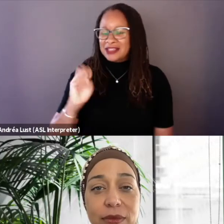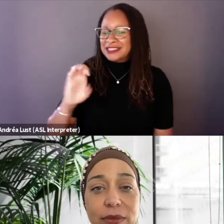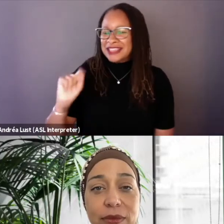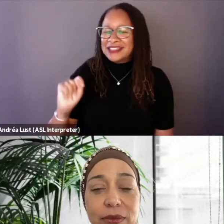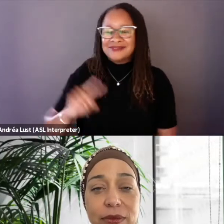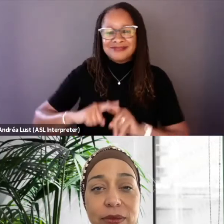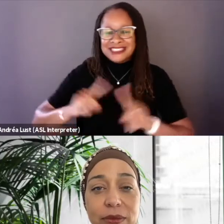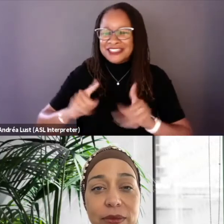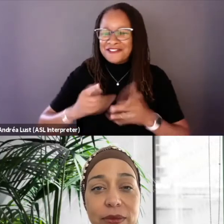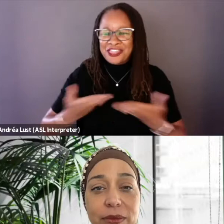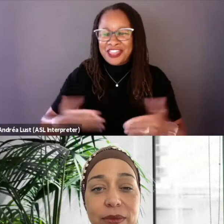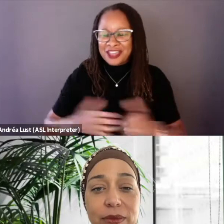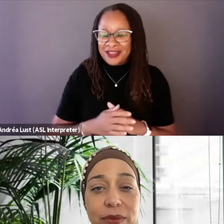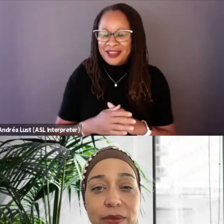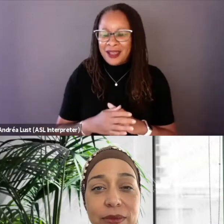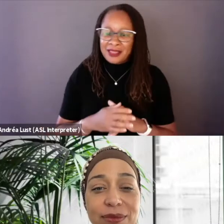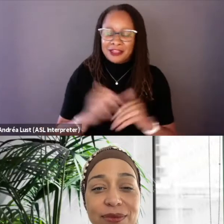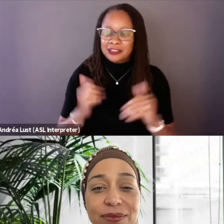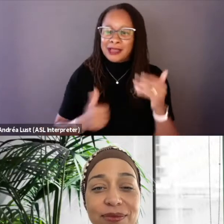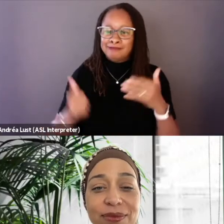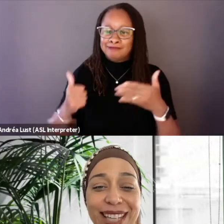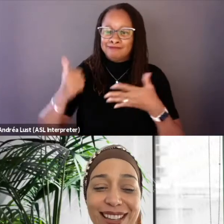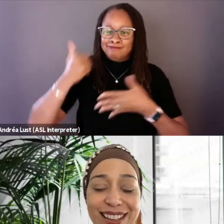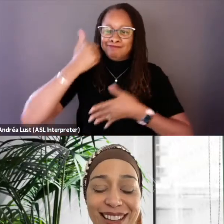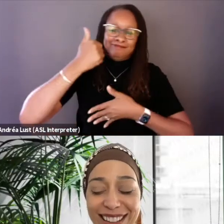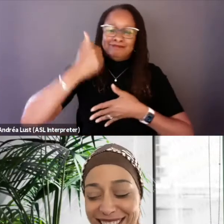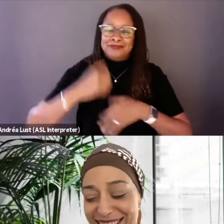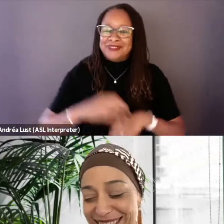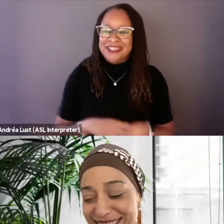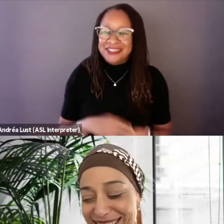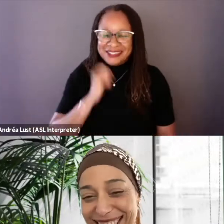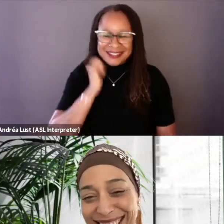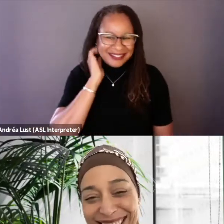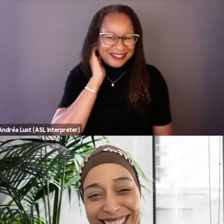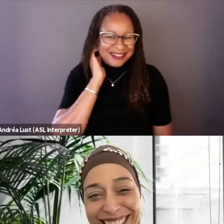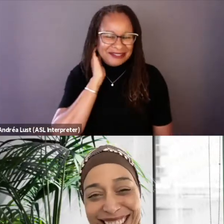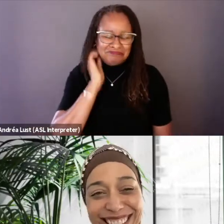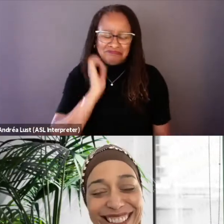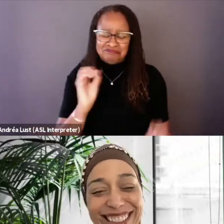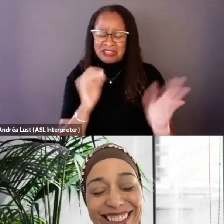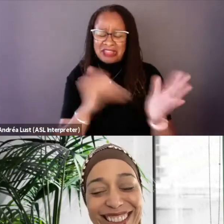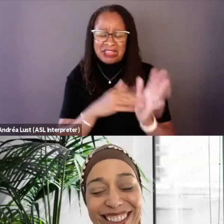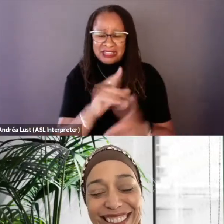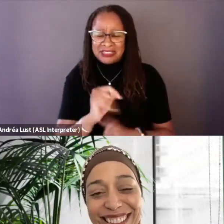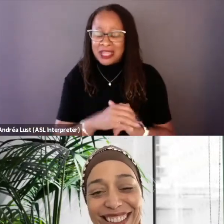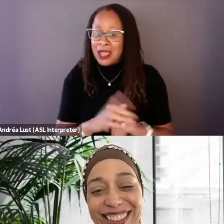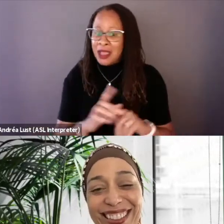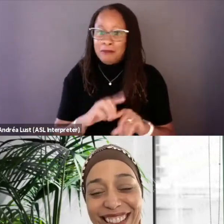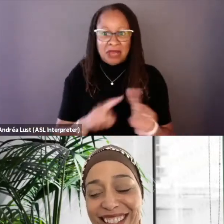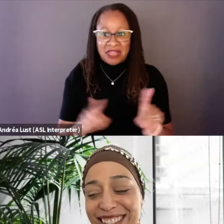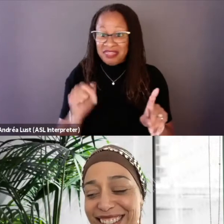There's kind of a hierarchy sometimes and that kind of thing, but nothing against them that's the way it goes. Not like this, you know.